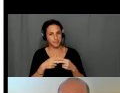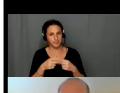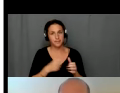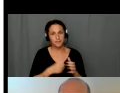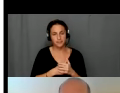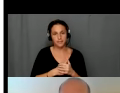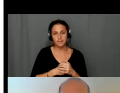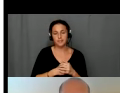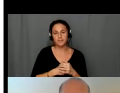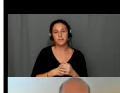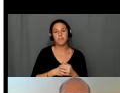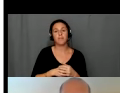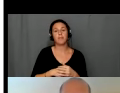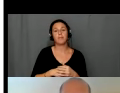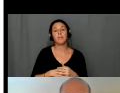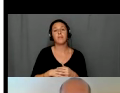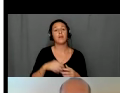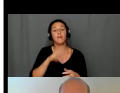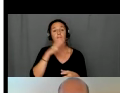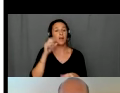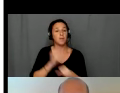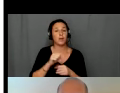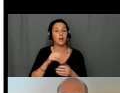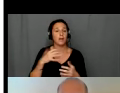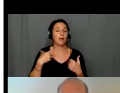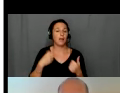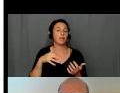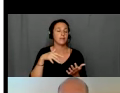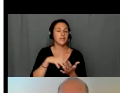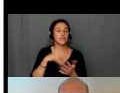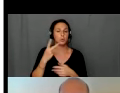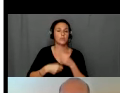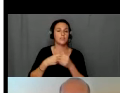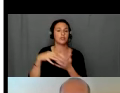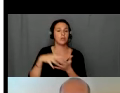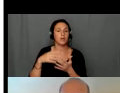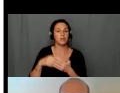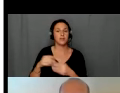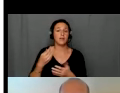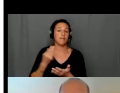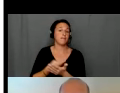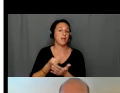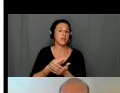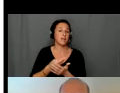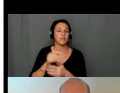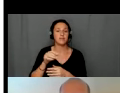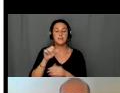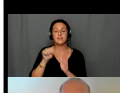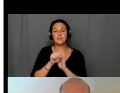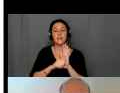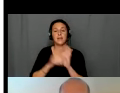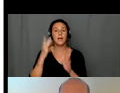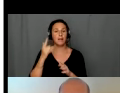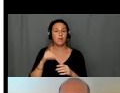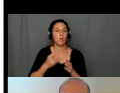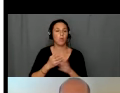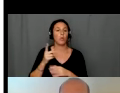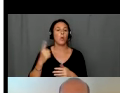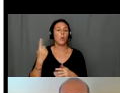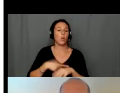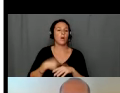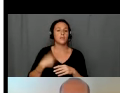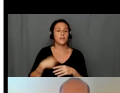So the Farmerworker Health Study is A is a 2 year study that was funded by the State of California.